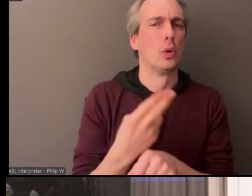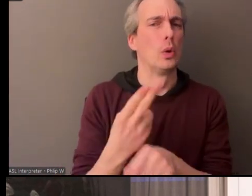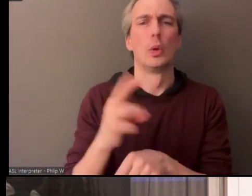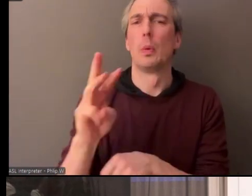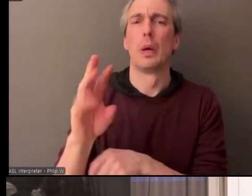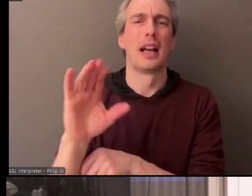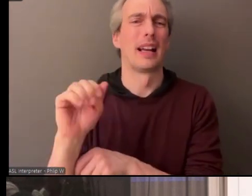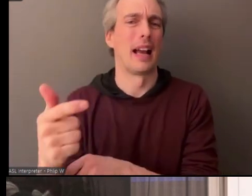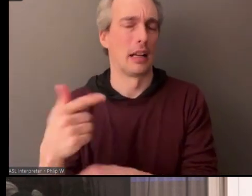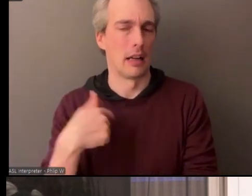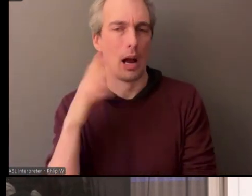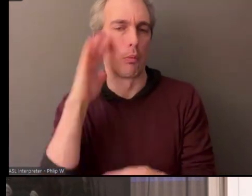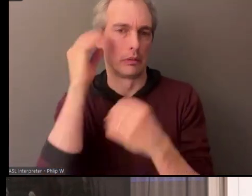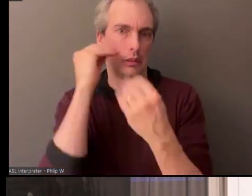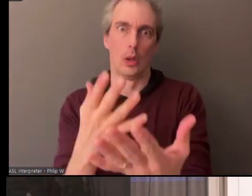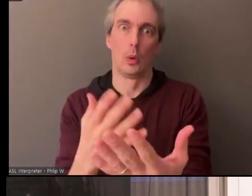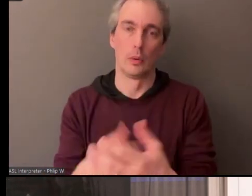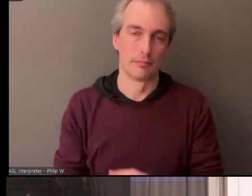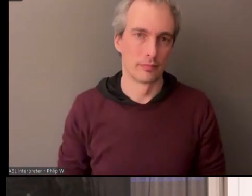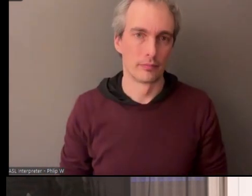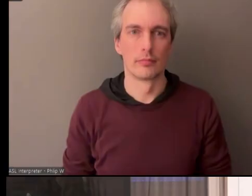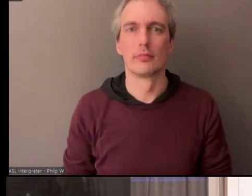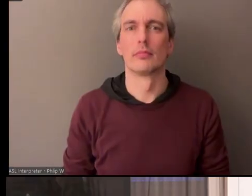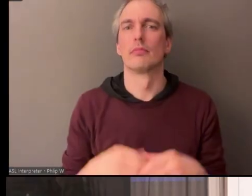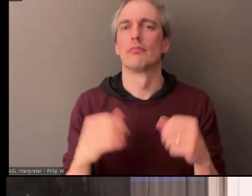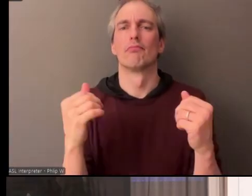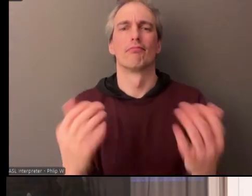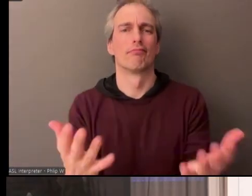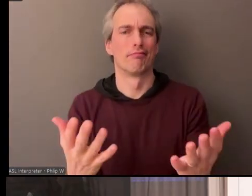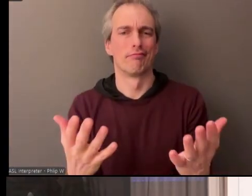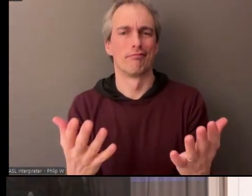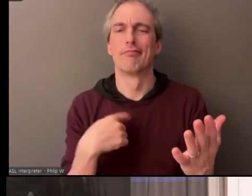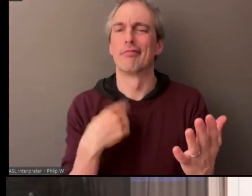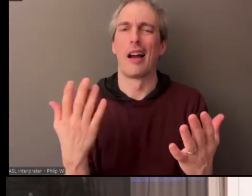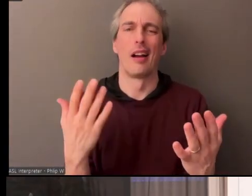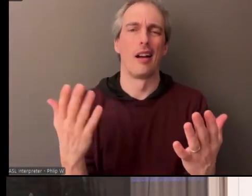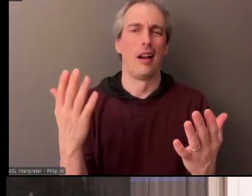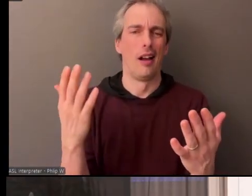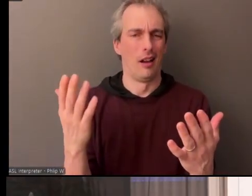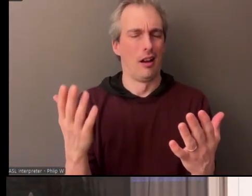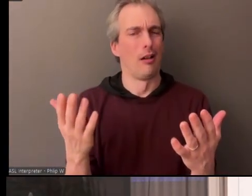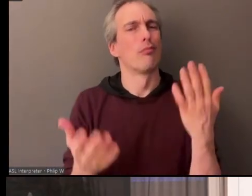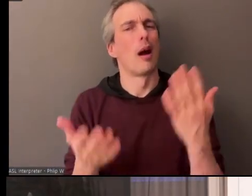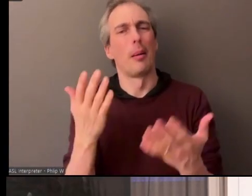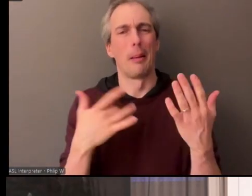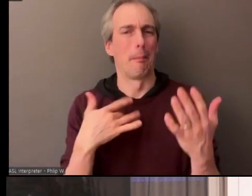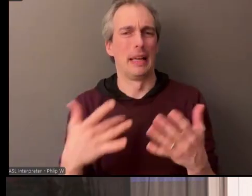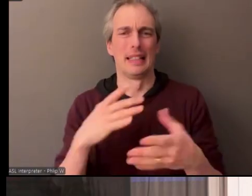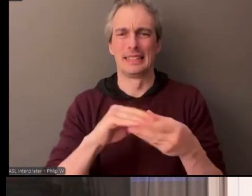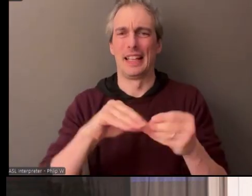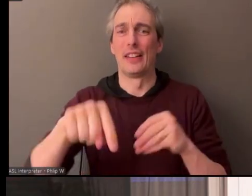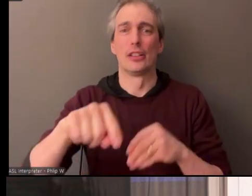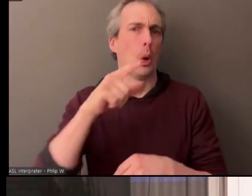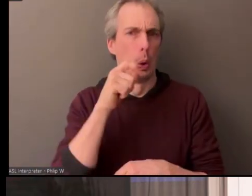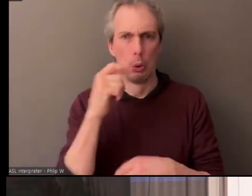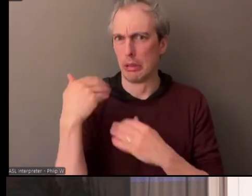I probably used to say this. Who's responsible for accessibility? Everybody! Okay.